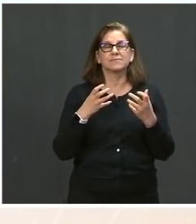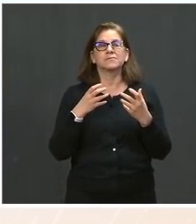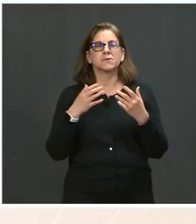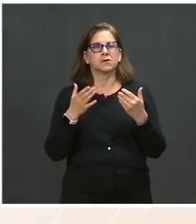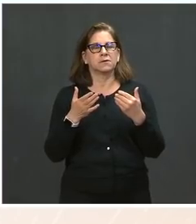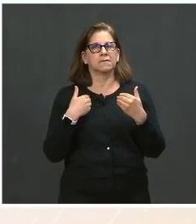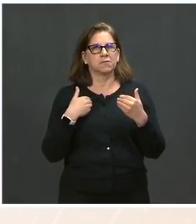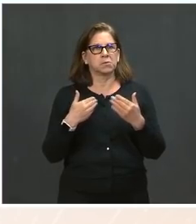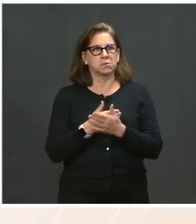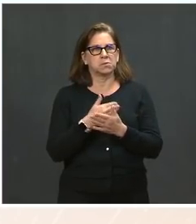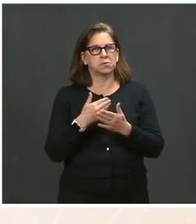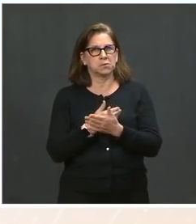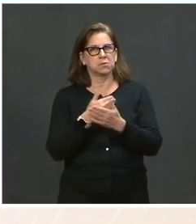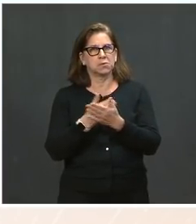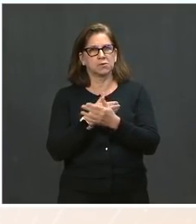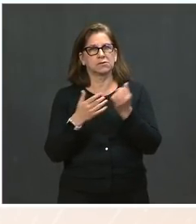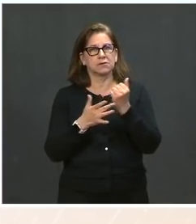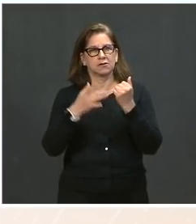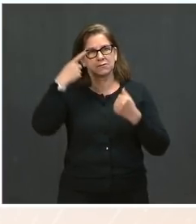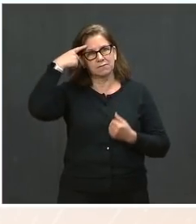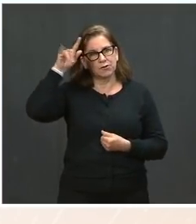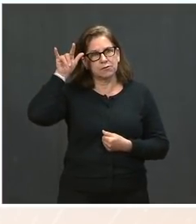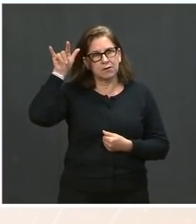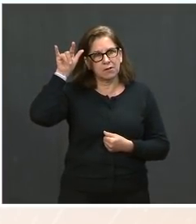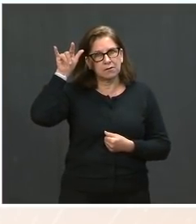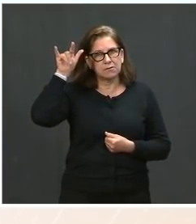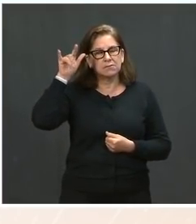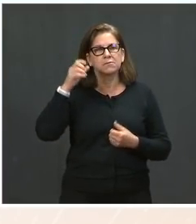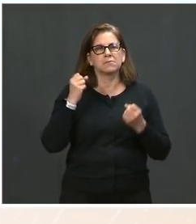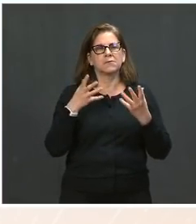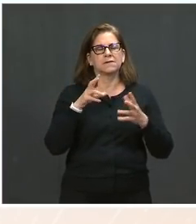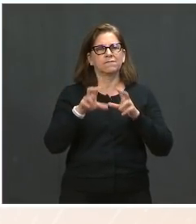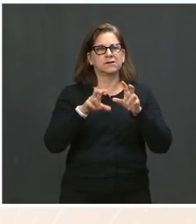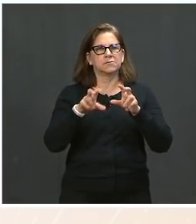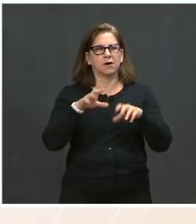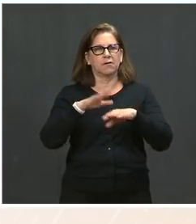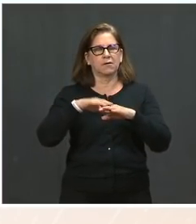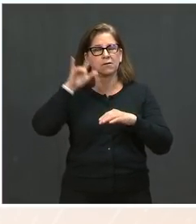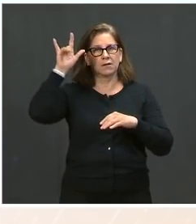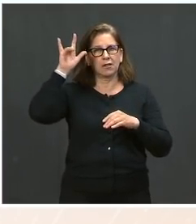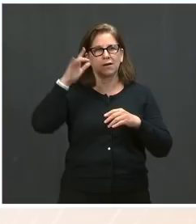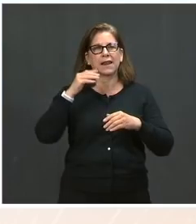has been investing in next-generation biofuels to be able to demonstrate that it can be used.